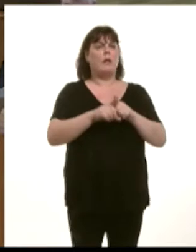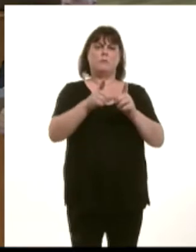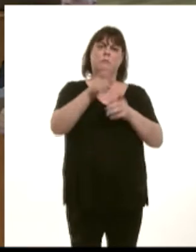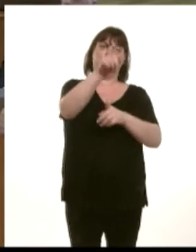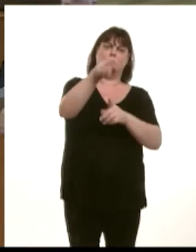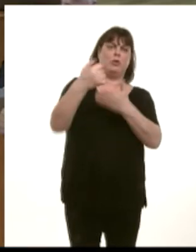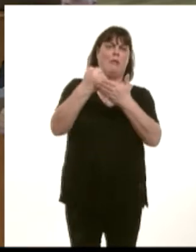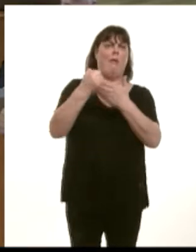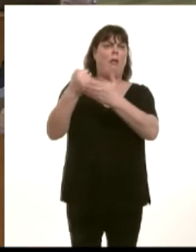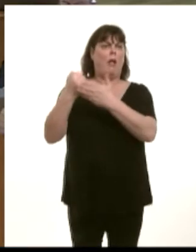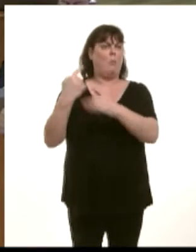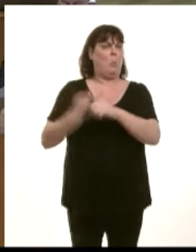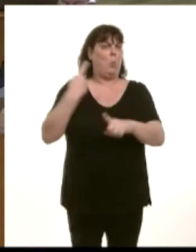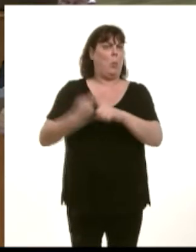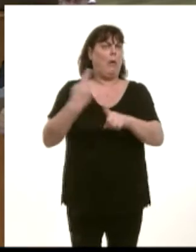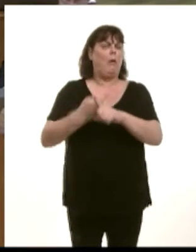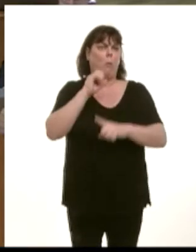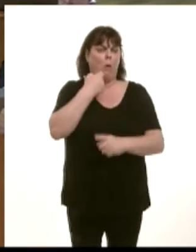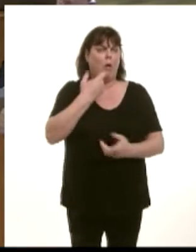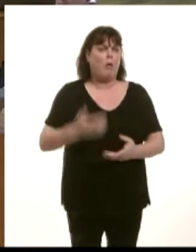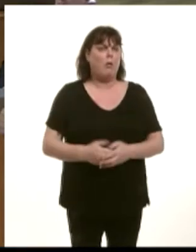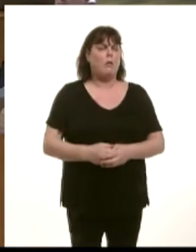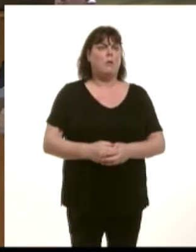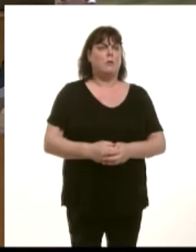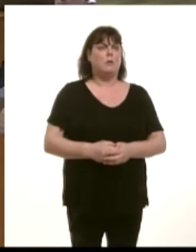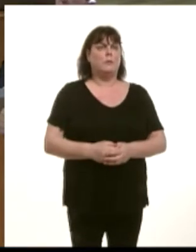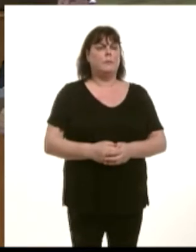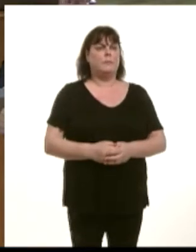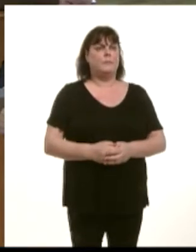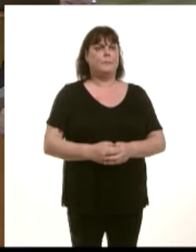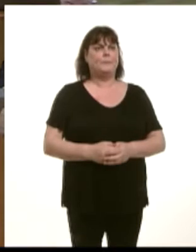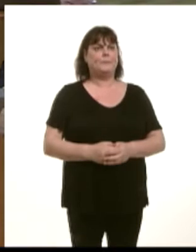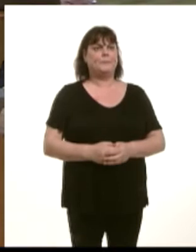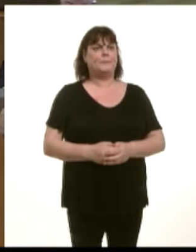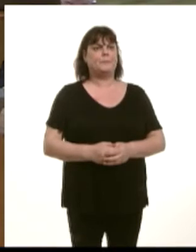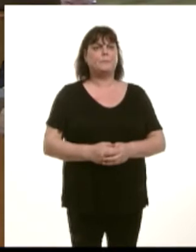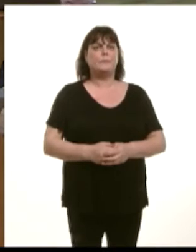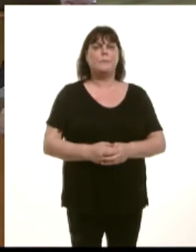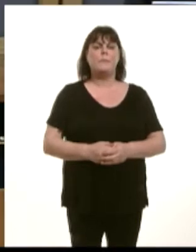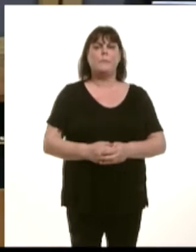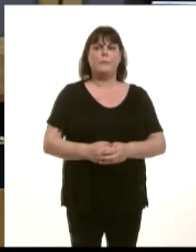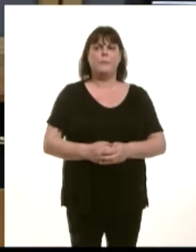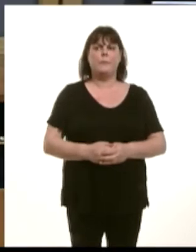individual patient’s needs will be quickened as a result of that. Y Llywydd / The Presiding Officer: Elin Jones. Elin Jones: No.